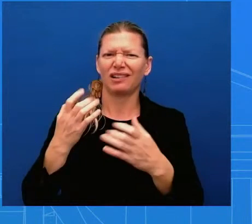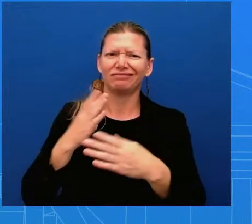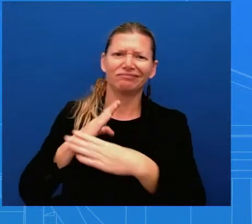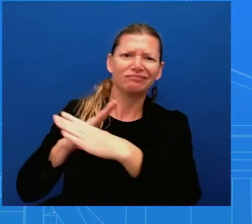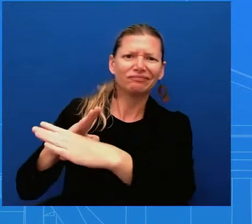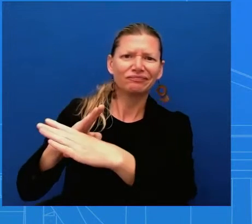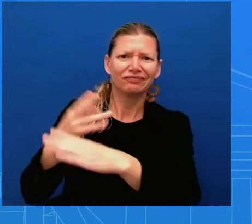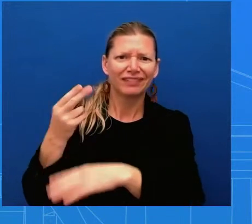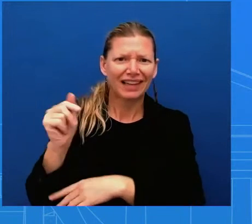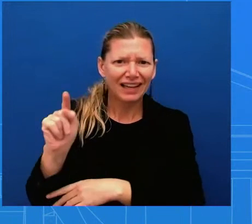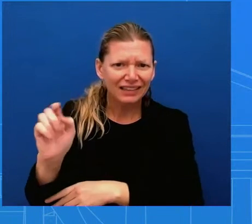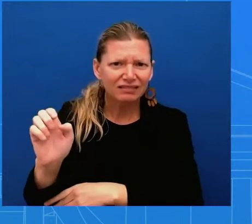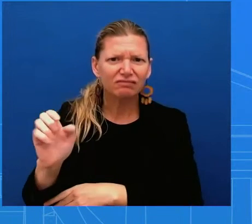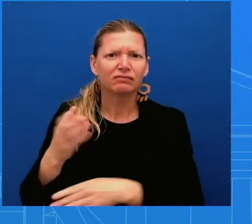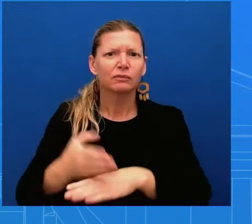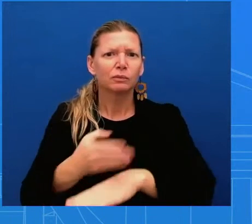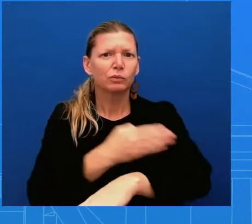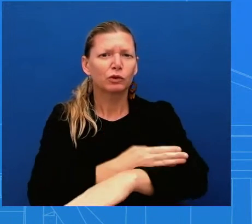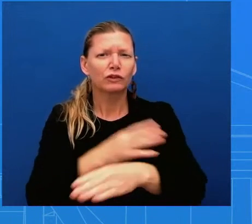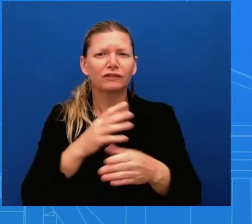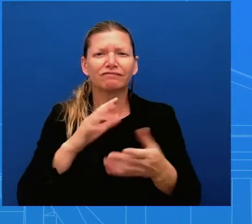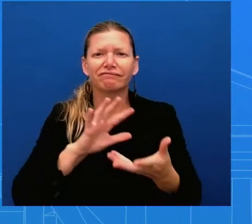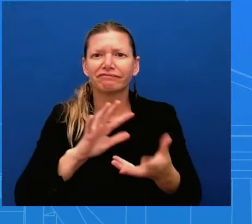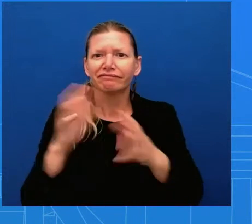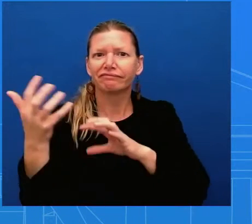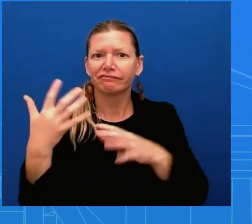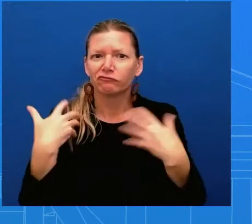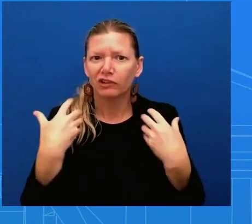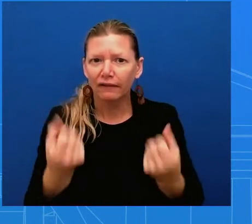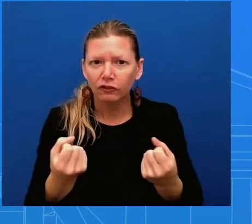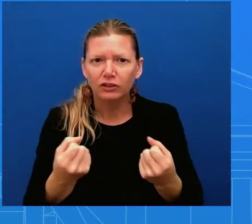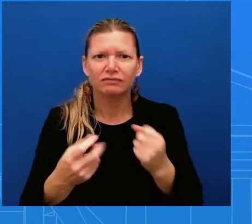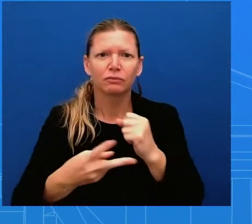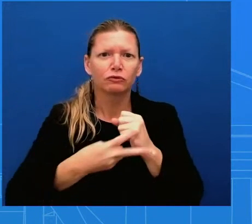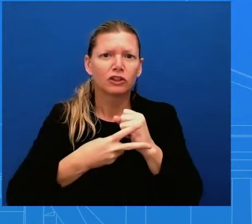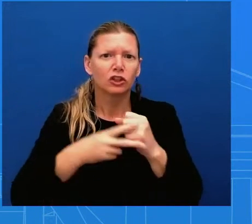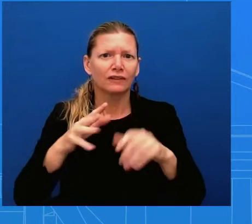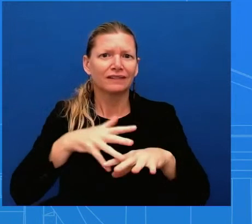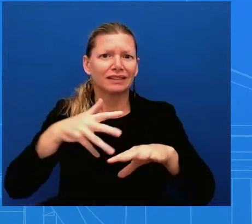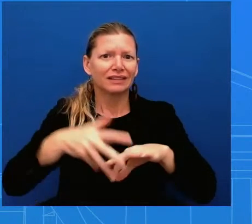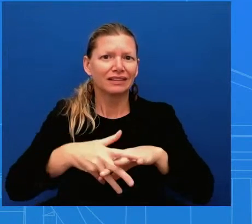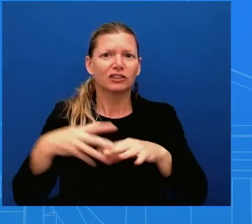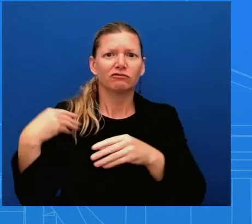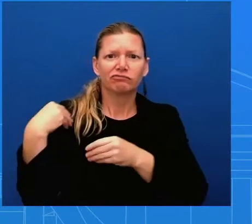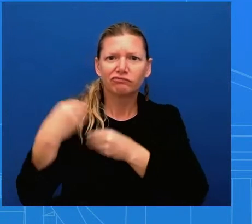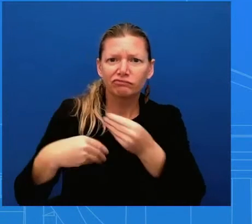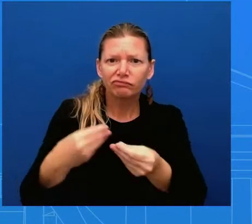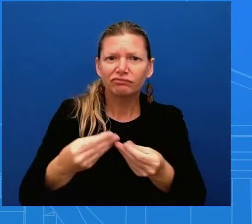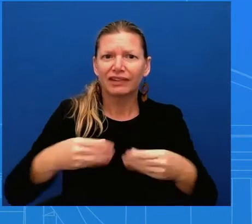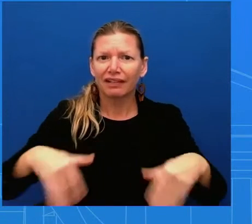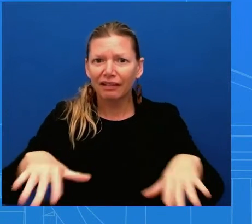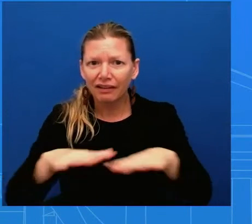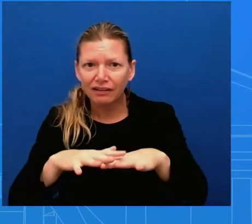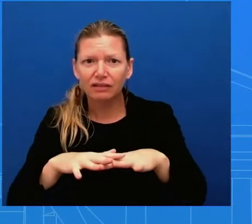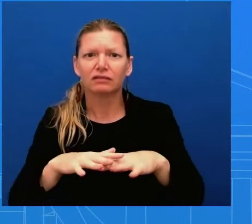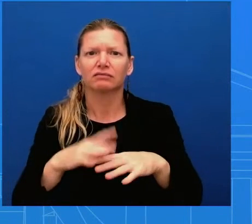by advancing language access and data equity. And you'll hear from the President directly on this work later today.